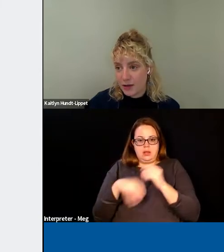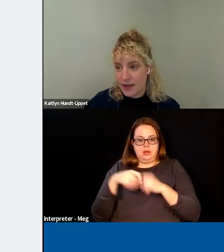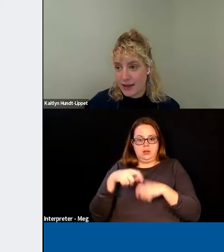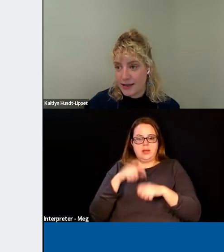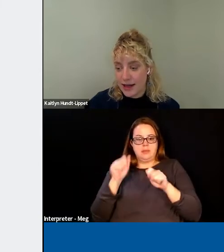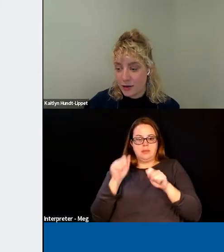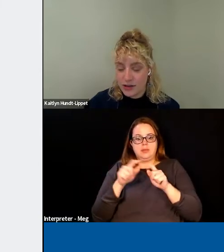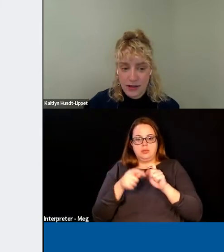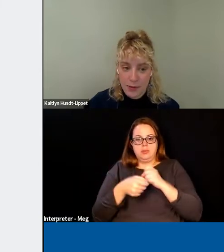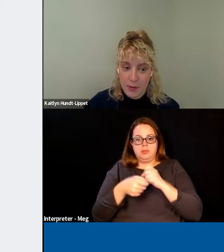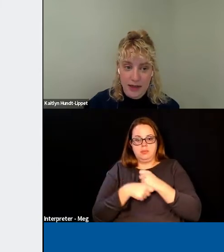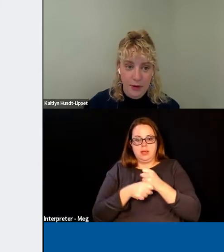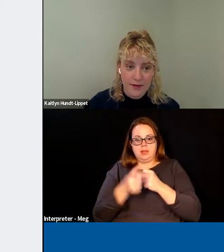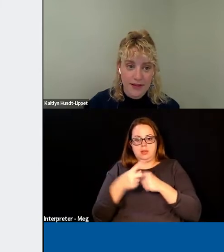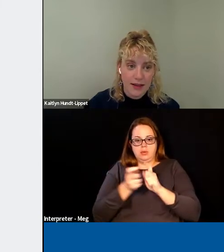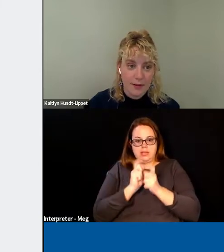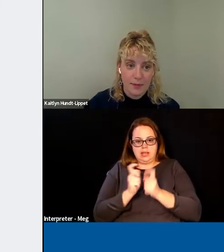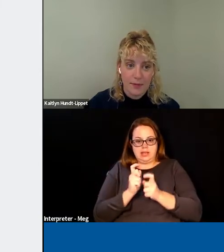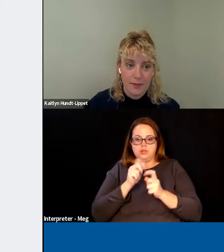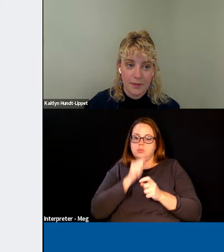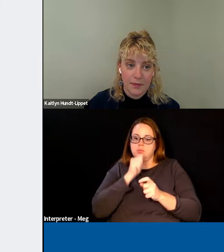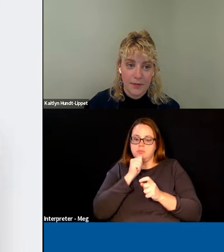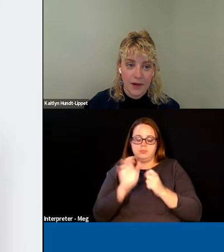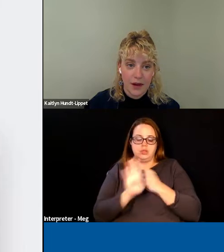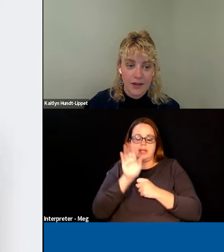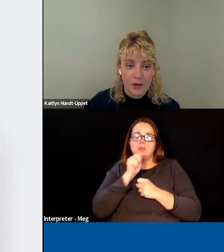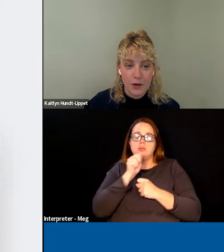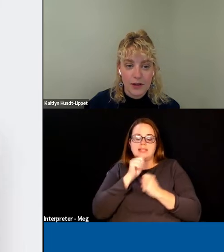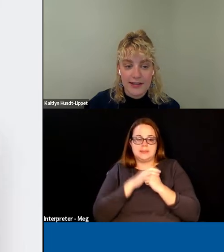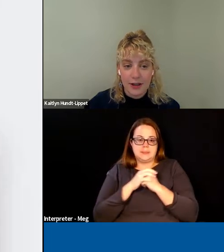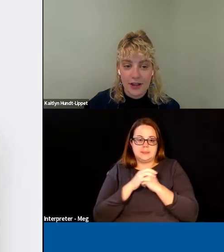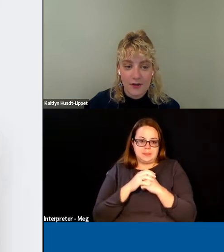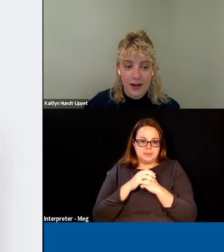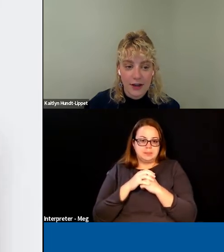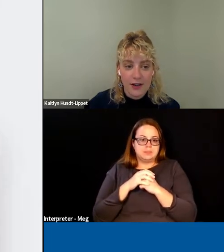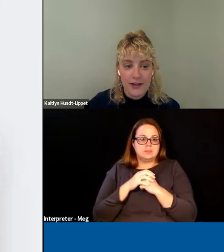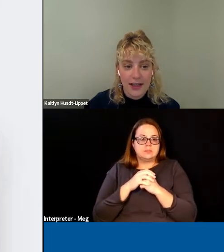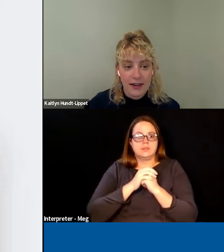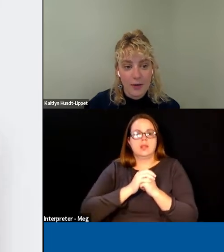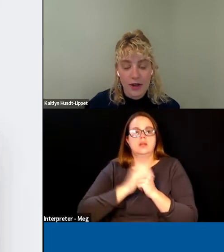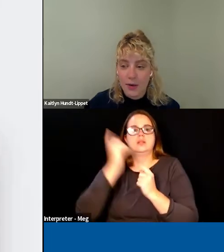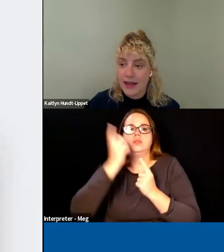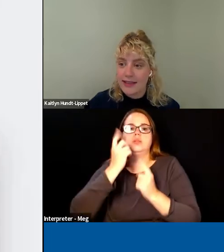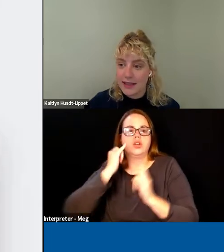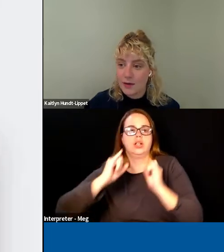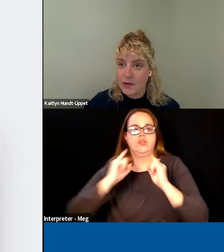to make those edits out to protect privacy. So, consideration for interviews. I think one of the biggest things